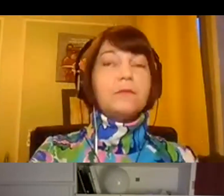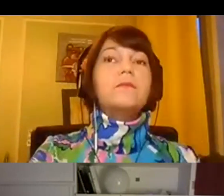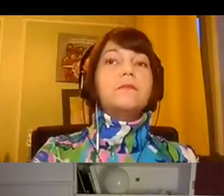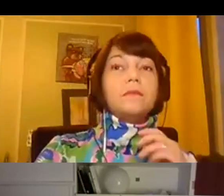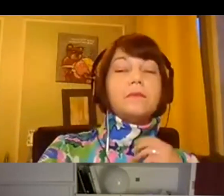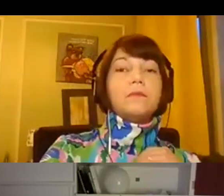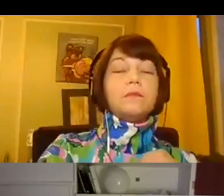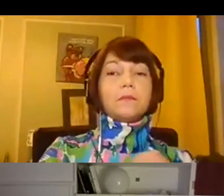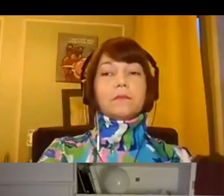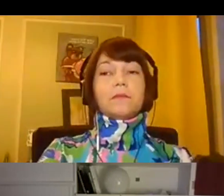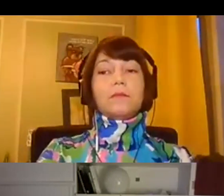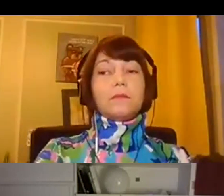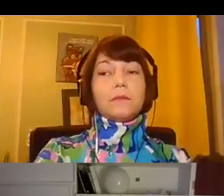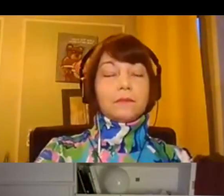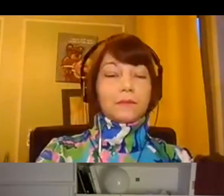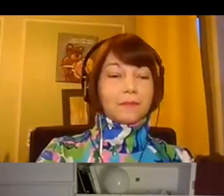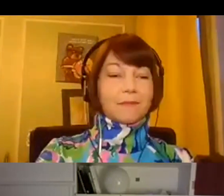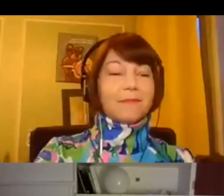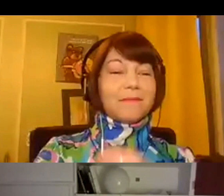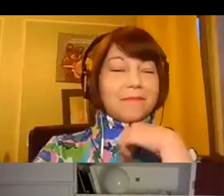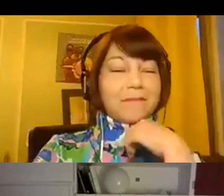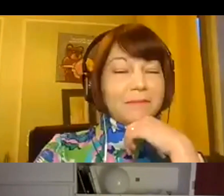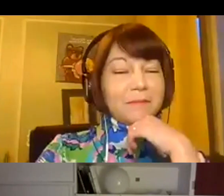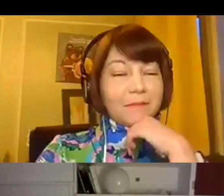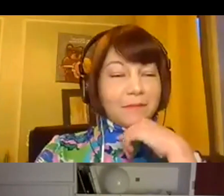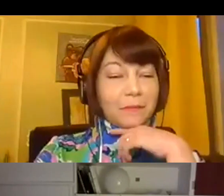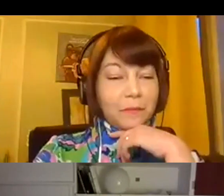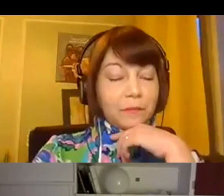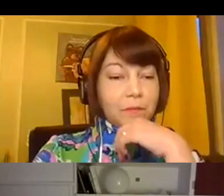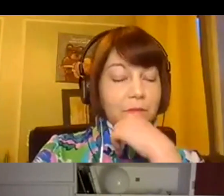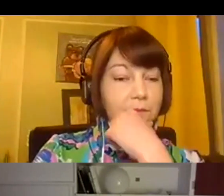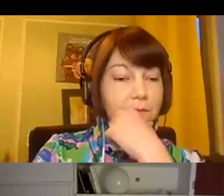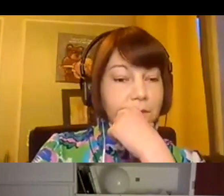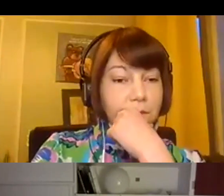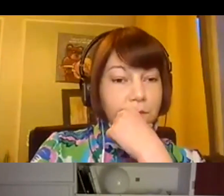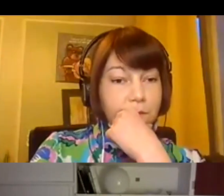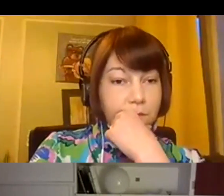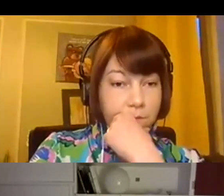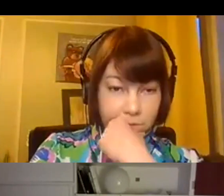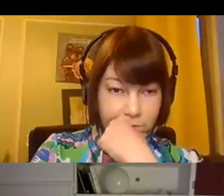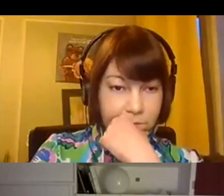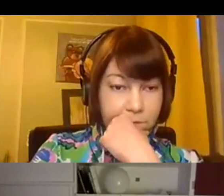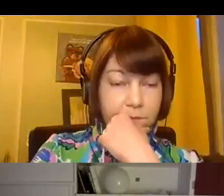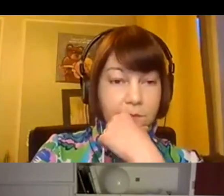wrote that "the urchin reminds me of echinacea" and then a couple—let's see, Laurel wrote